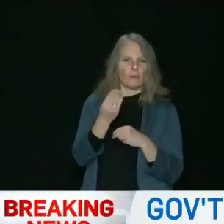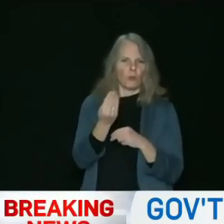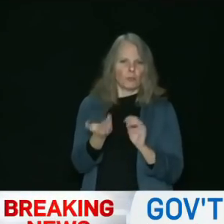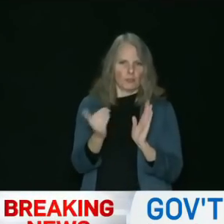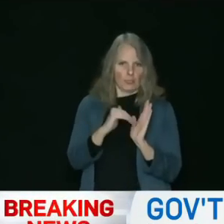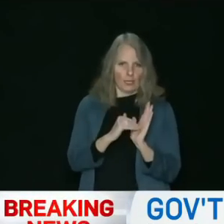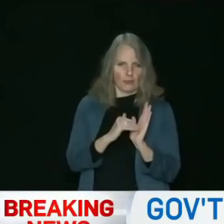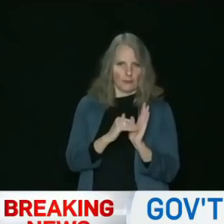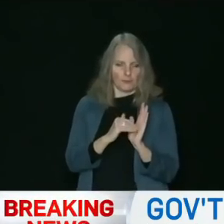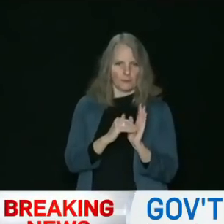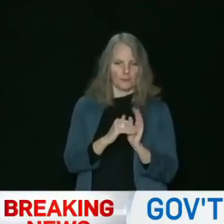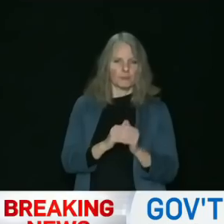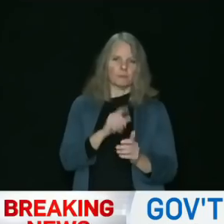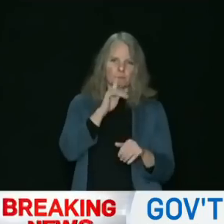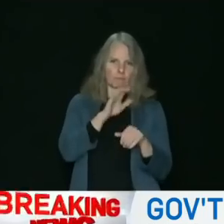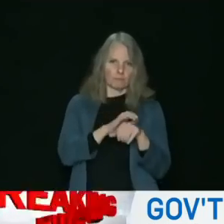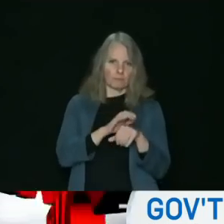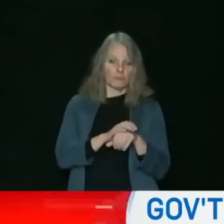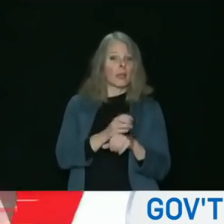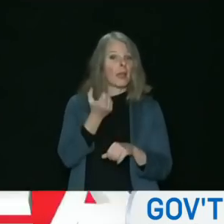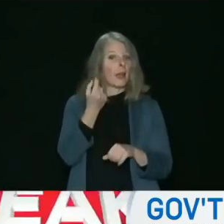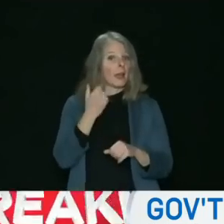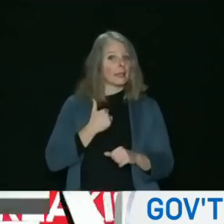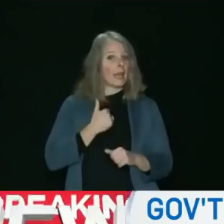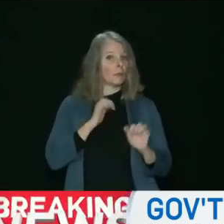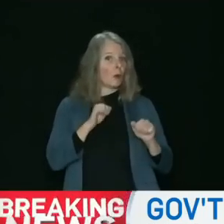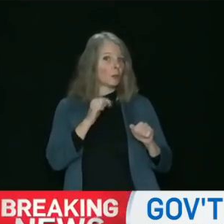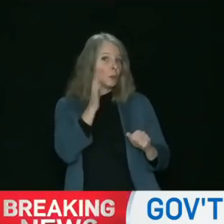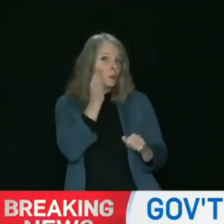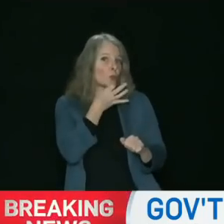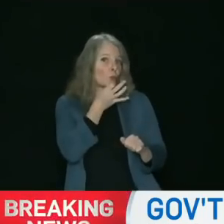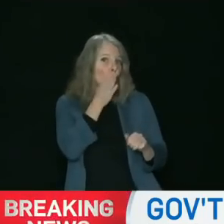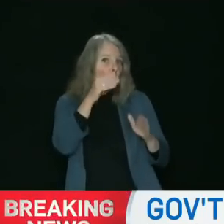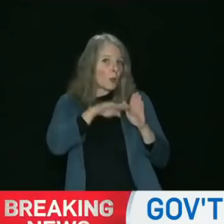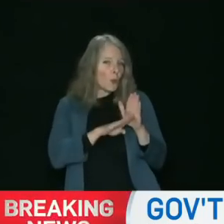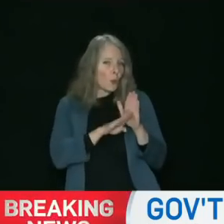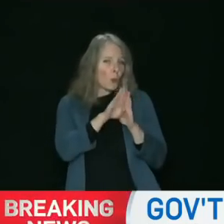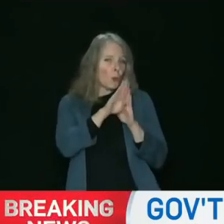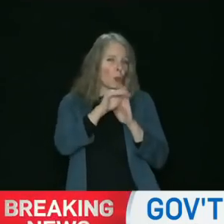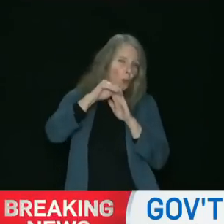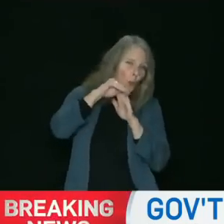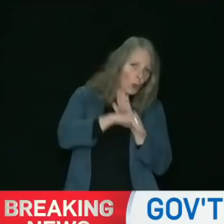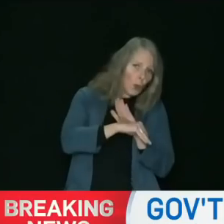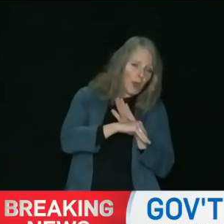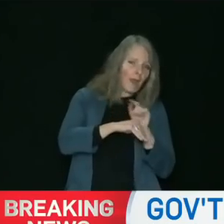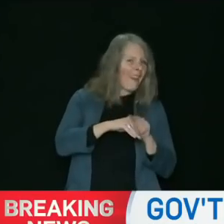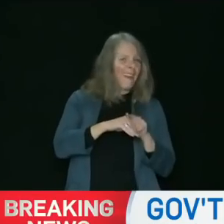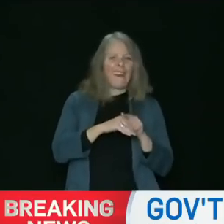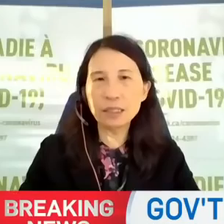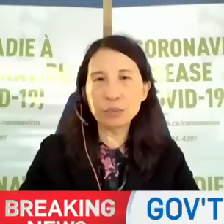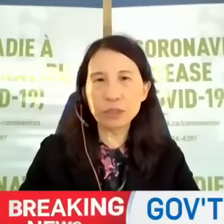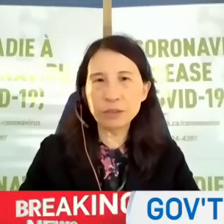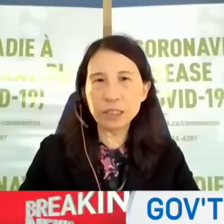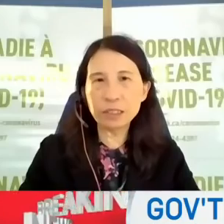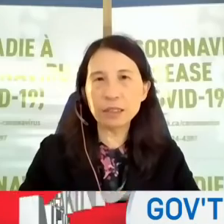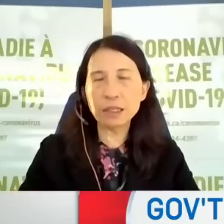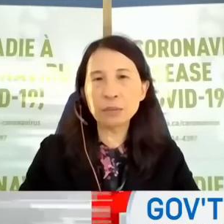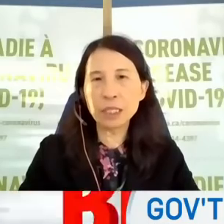THANK YOU. LAST SLIDE, SLIDE 14. SO WHILE CANADA COULD CITY A